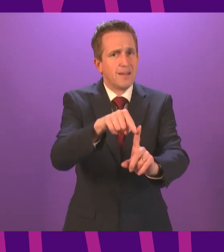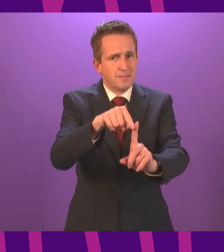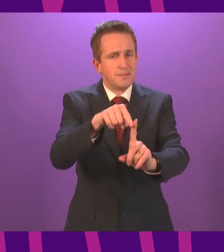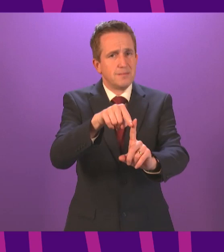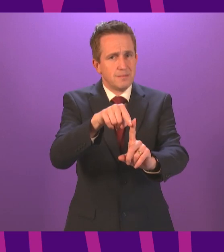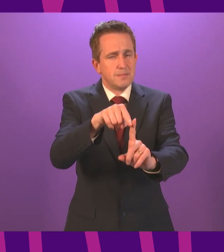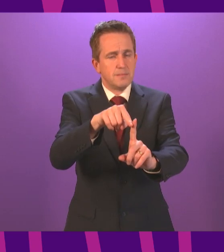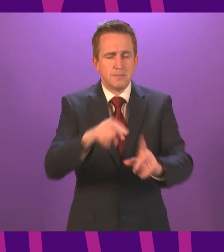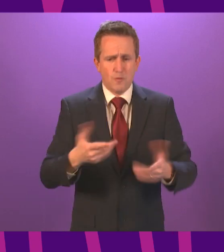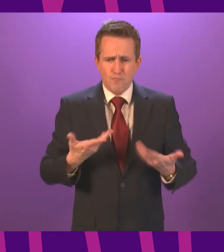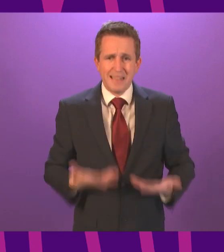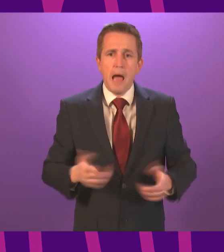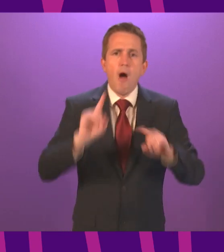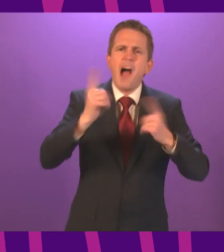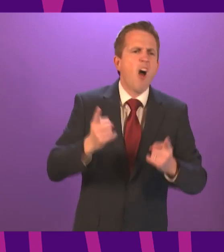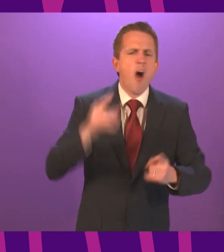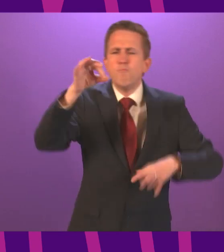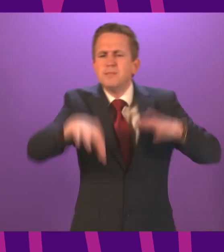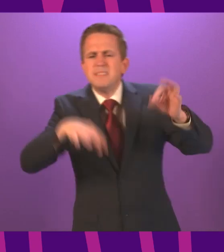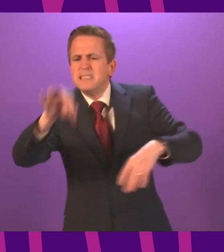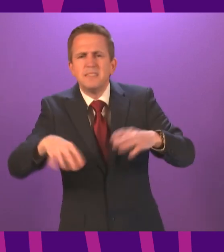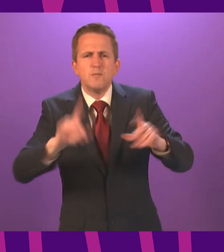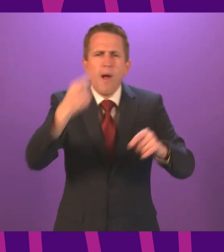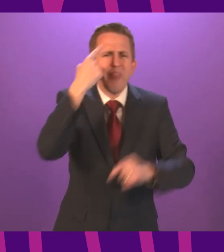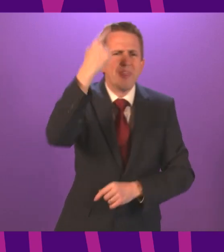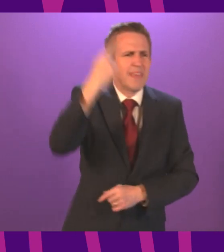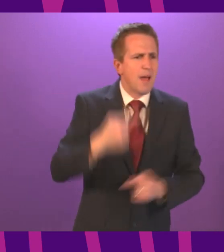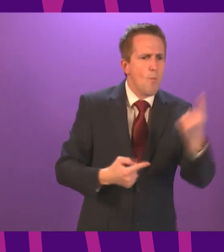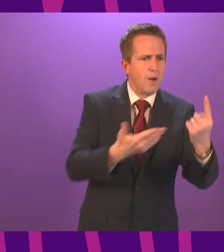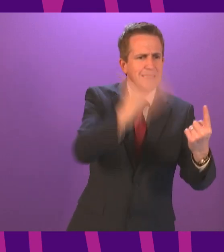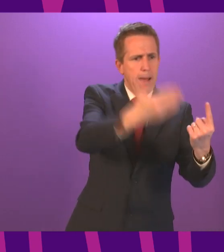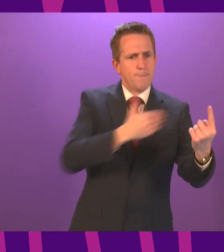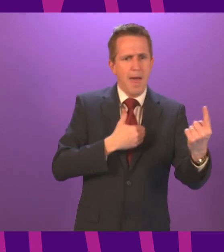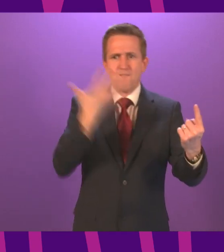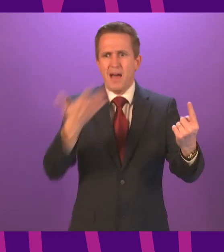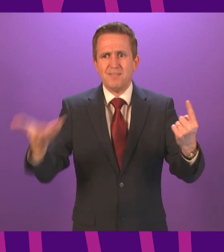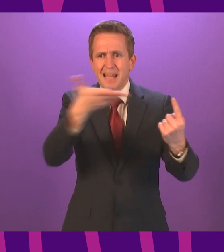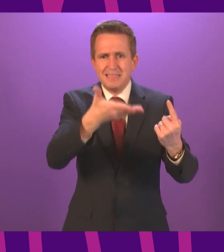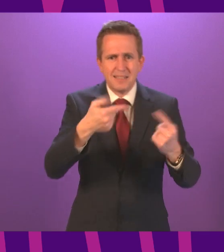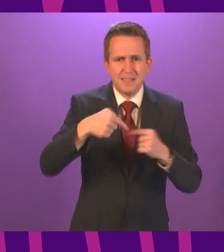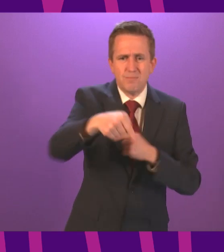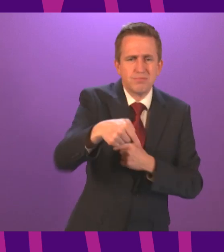on a five-days-for-every-one-day situation, because I have not seen what underpins the